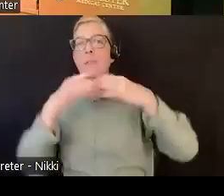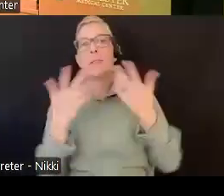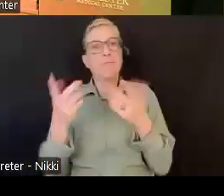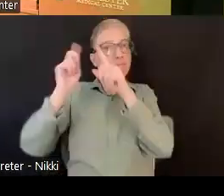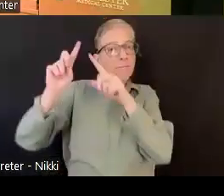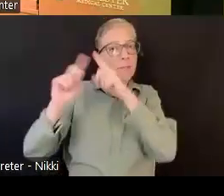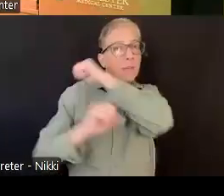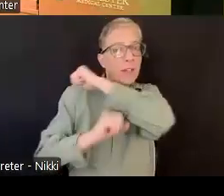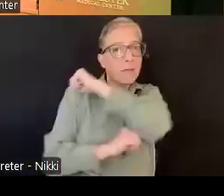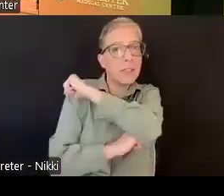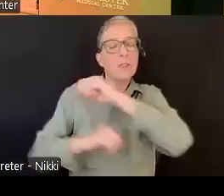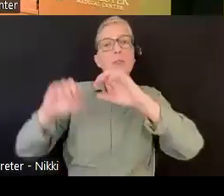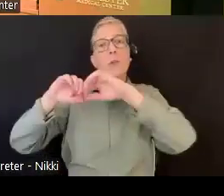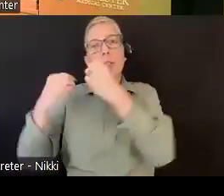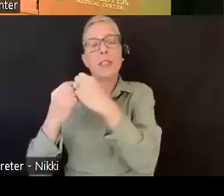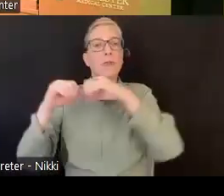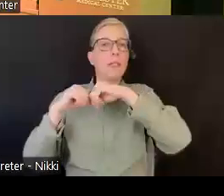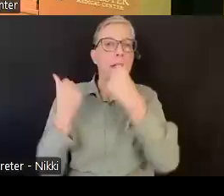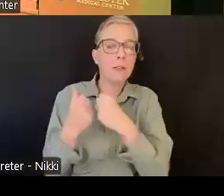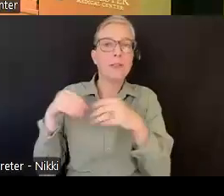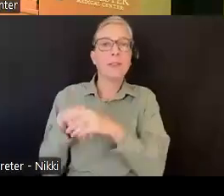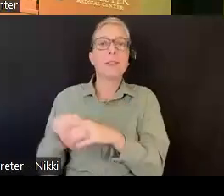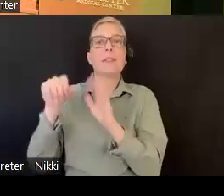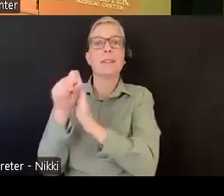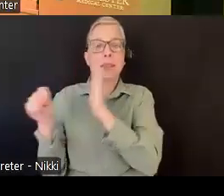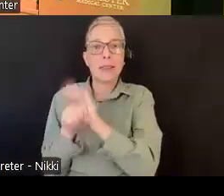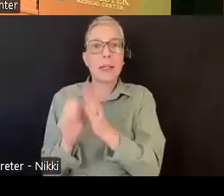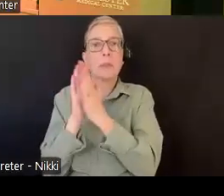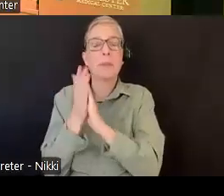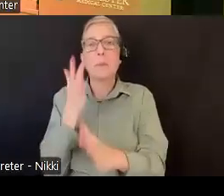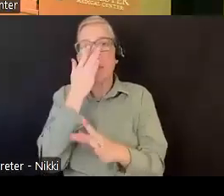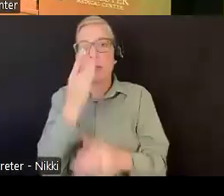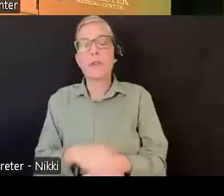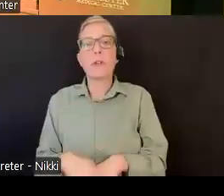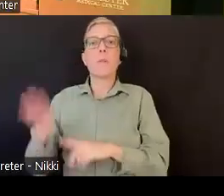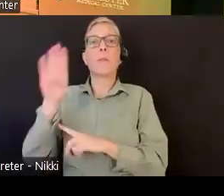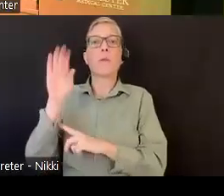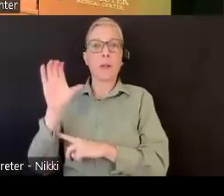Alabama have gotten interested. Blue Cross and Blue Shield has gotten interested. Um, actually